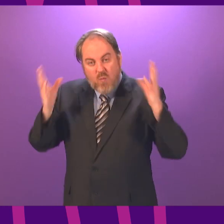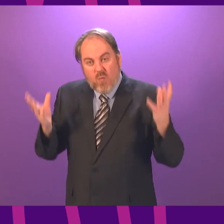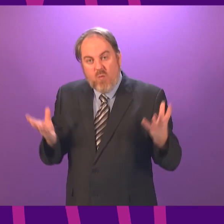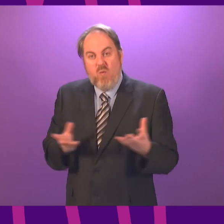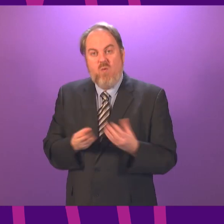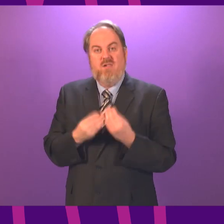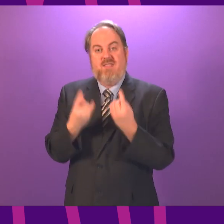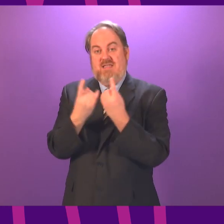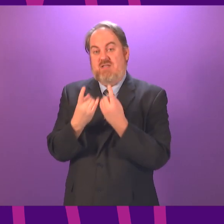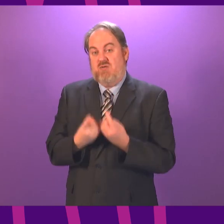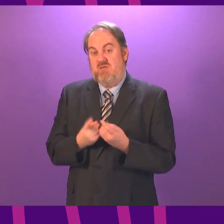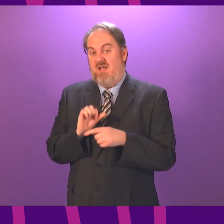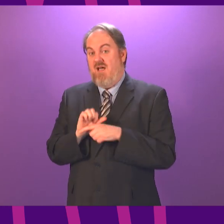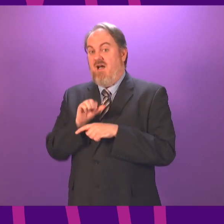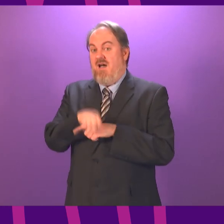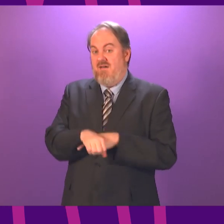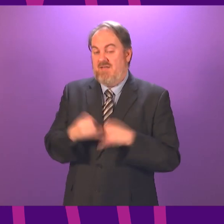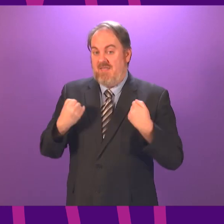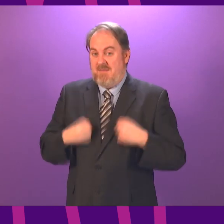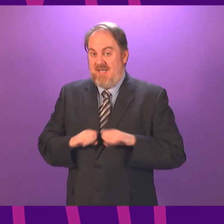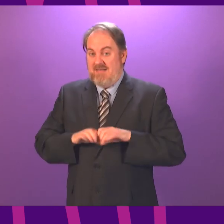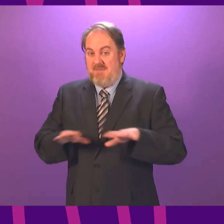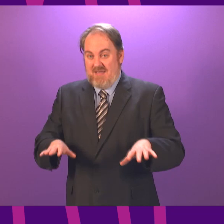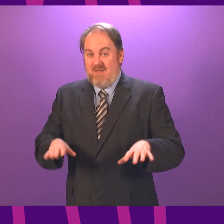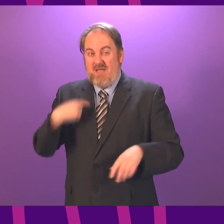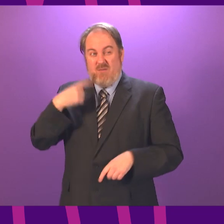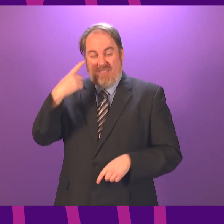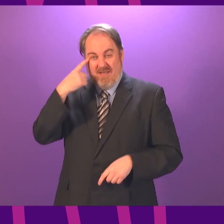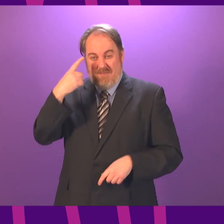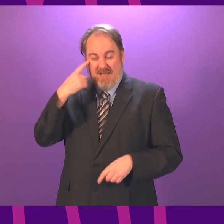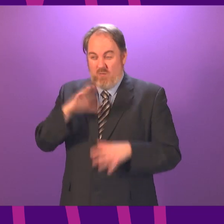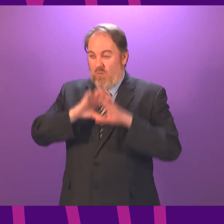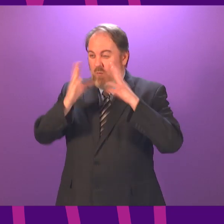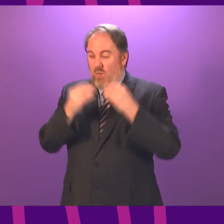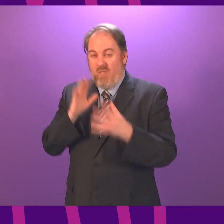come out of the pandemic, help to repair the overall damage that has been done to children’s